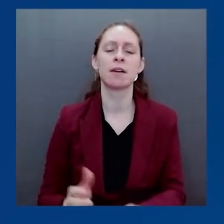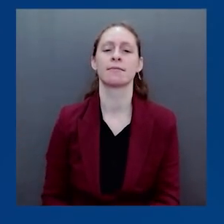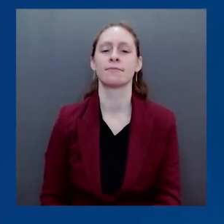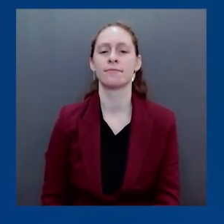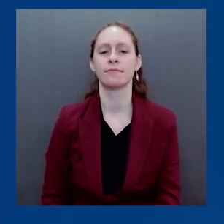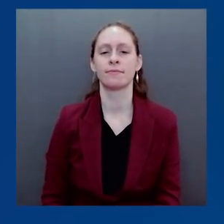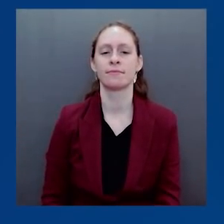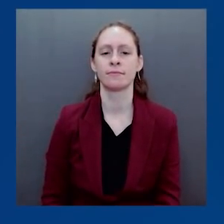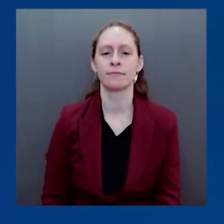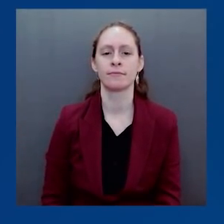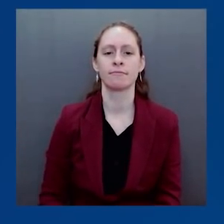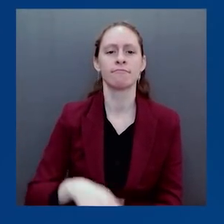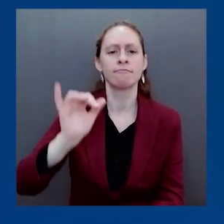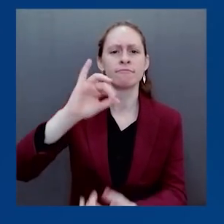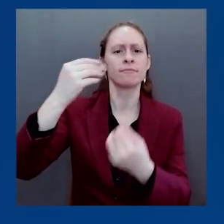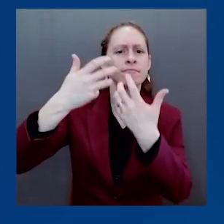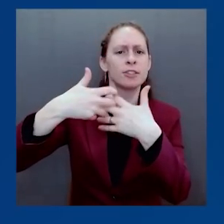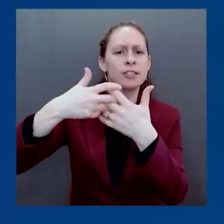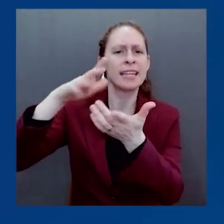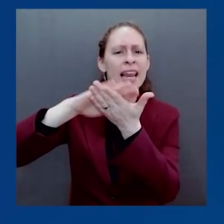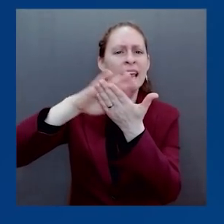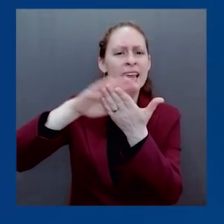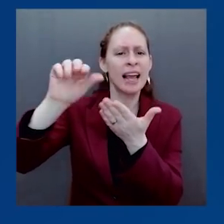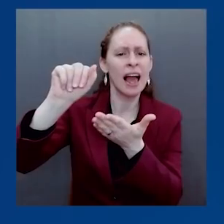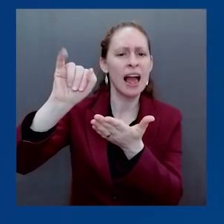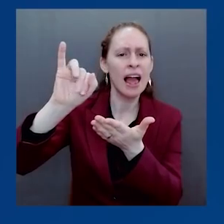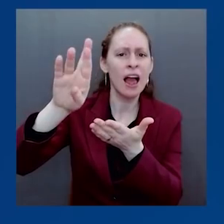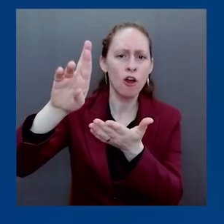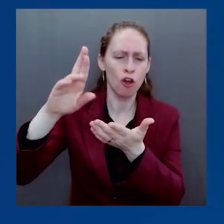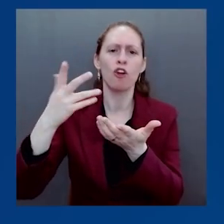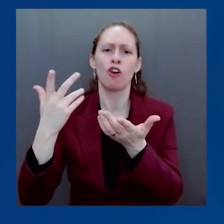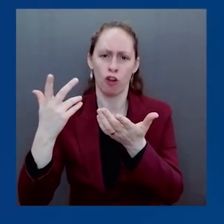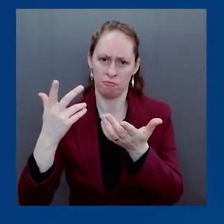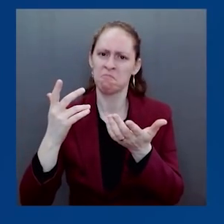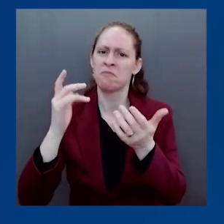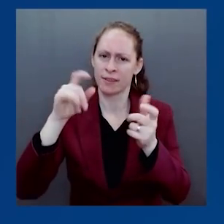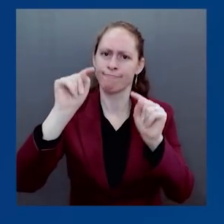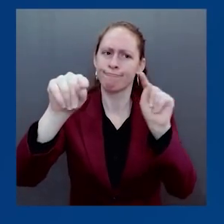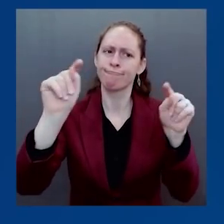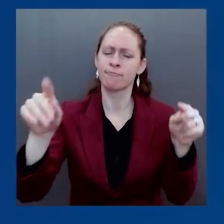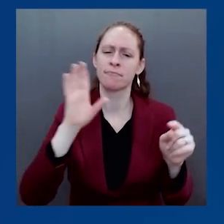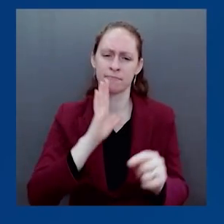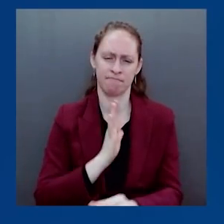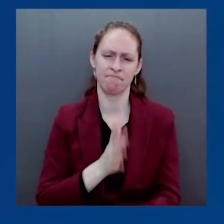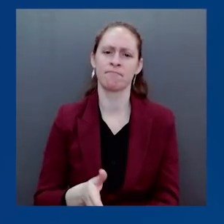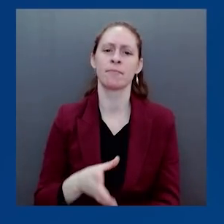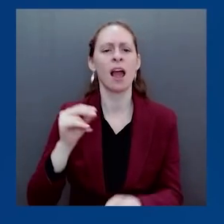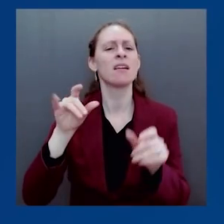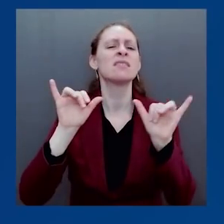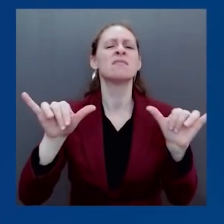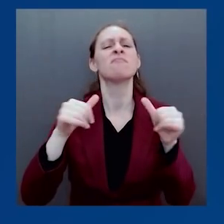which these resources will really be helpful for. Mr. Zients: Next question. Moderator: A couple more questions.